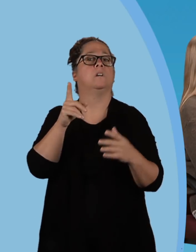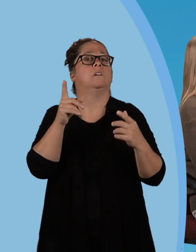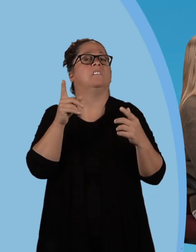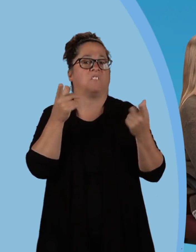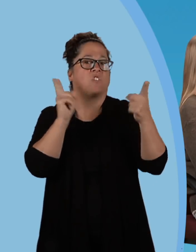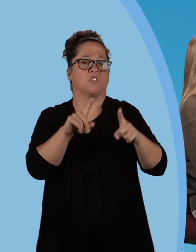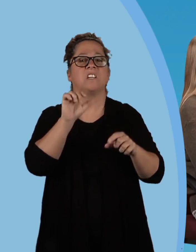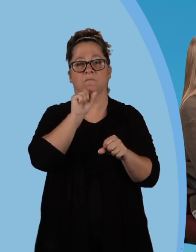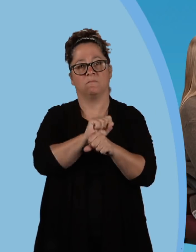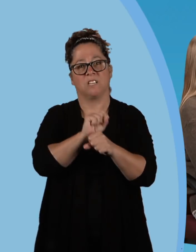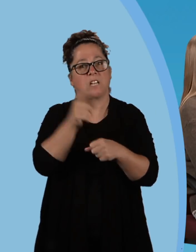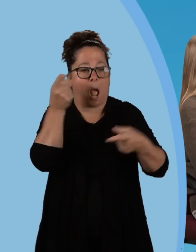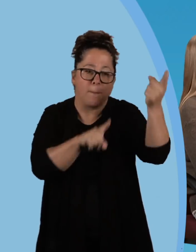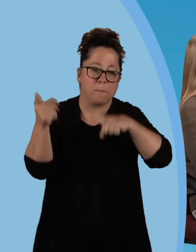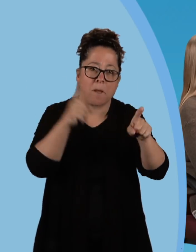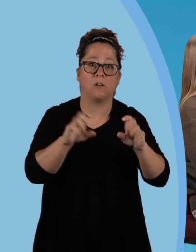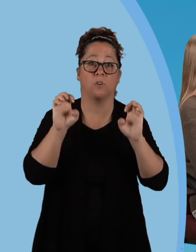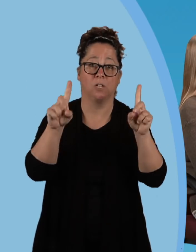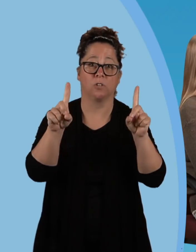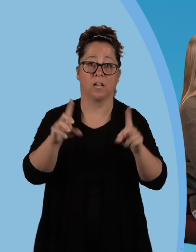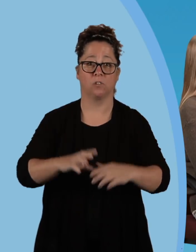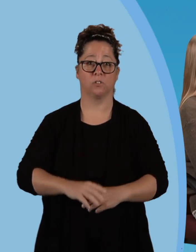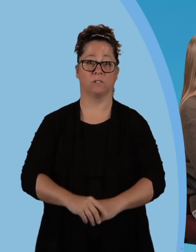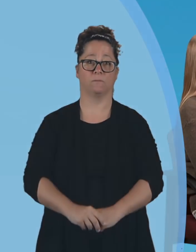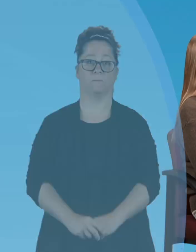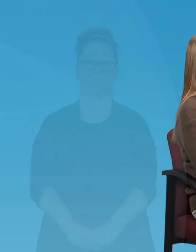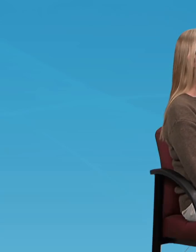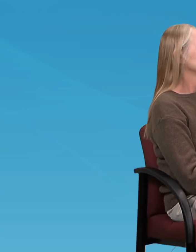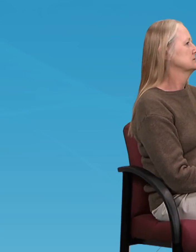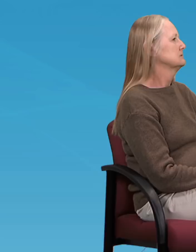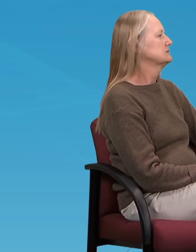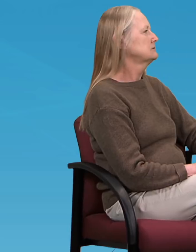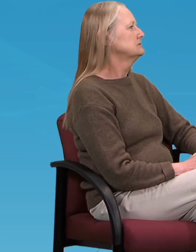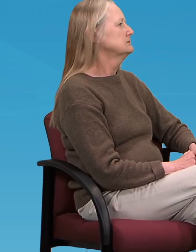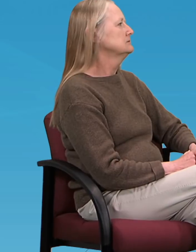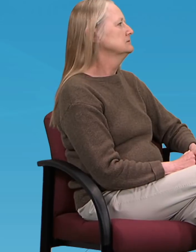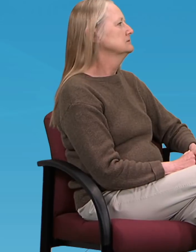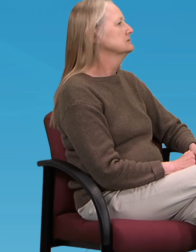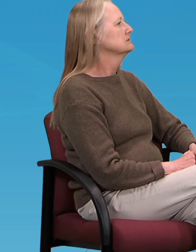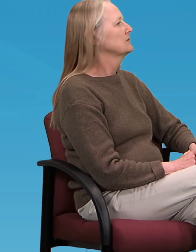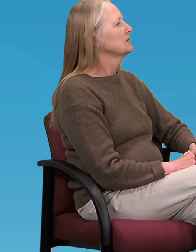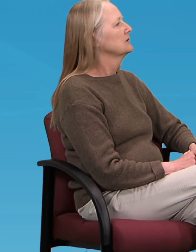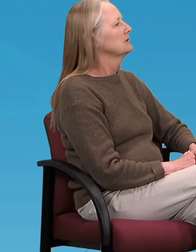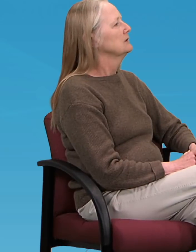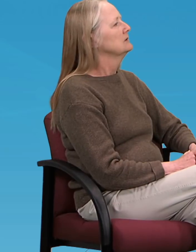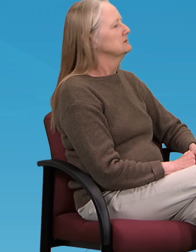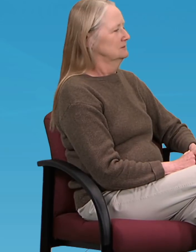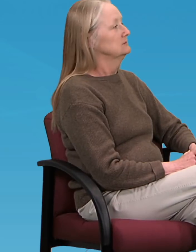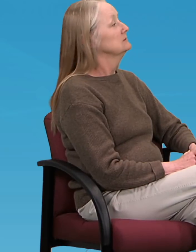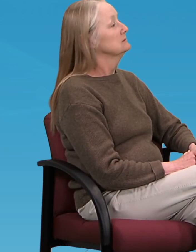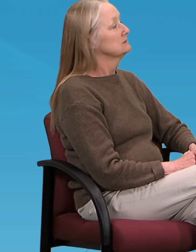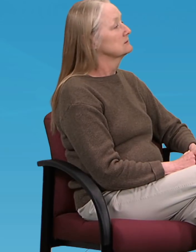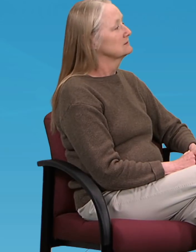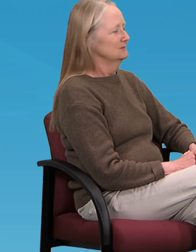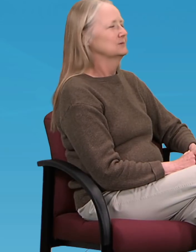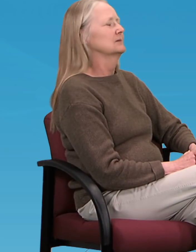I would also agree that it is a compromised education. I must emphasize the importance of students'